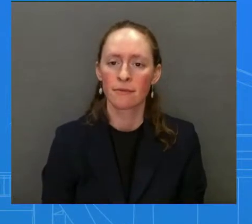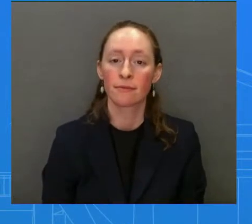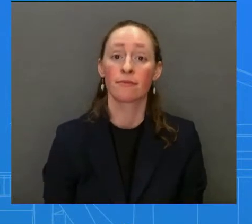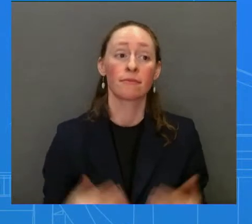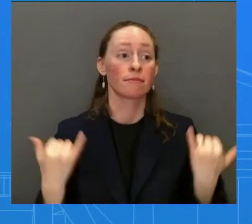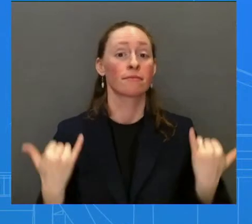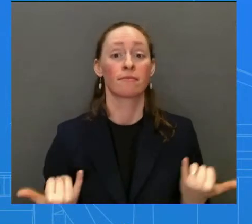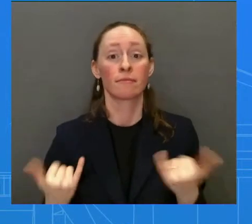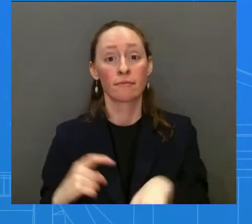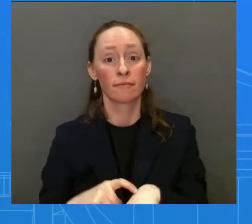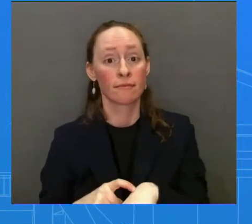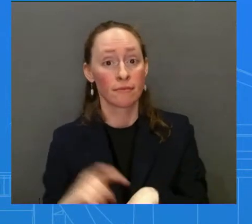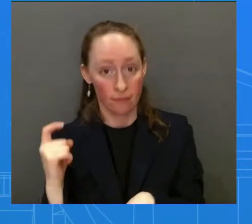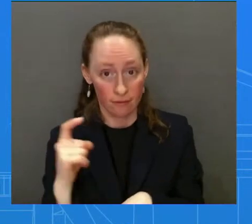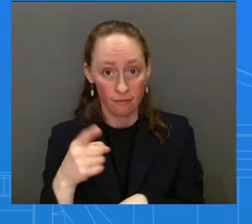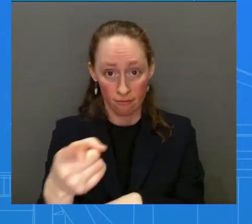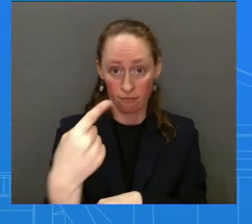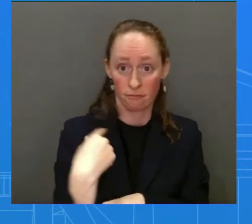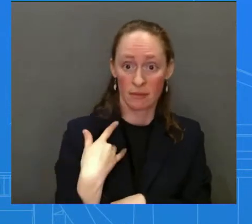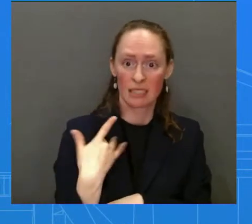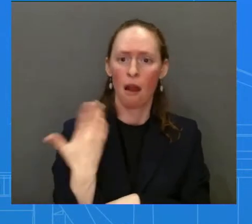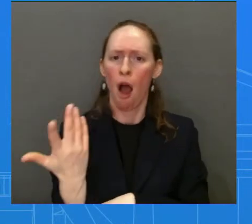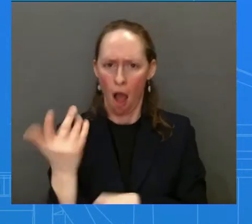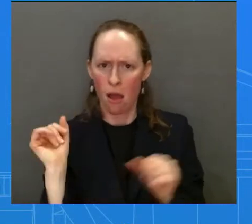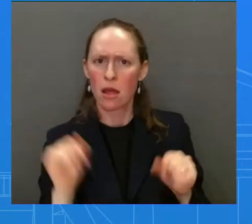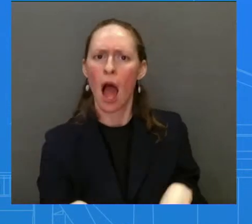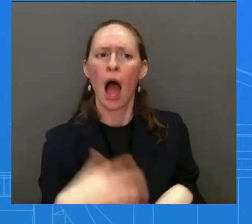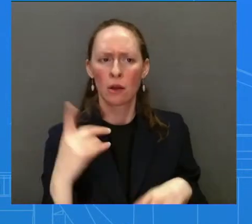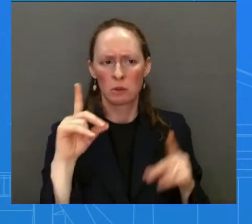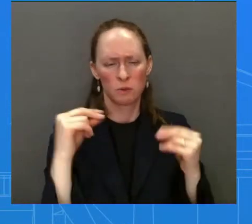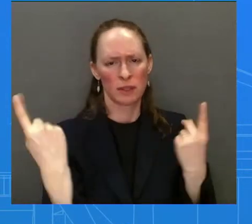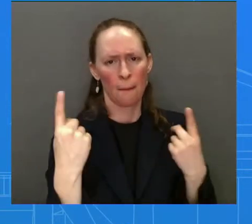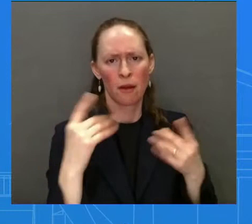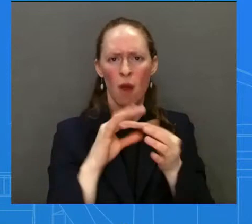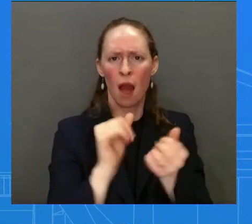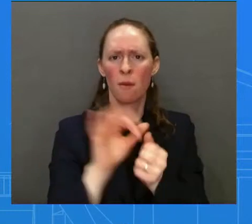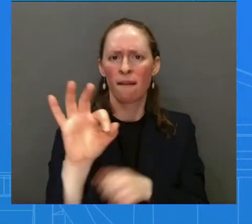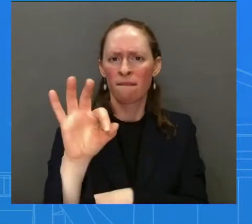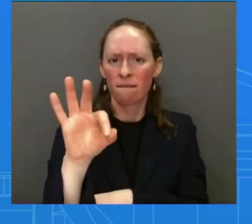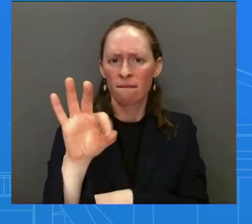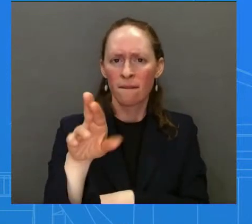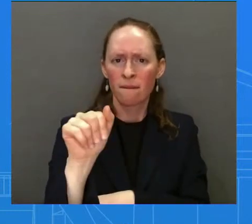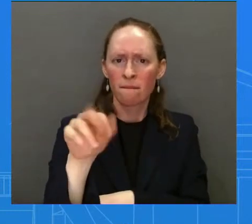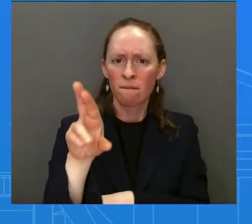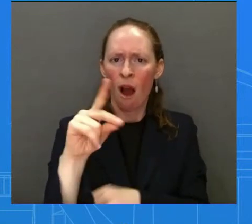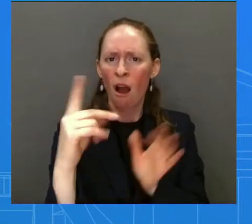with the small business programs, there isn't enough work being done to modernize the system so that,